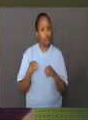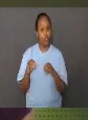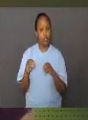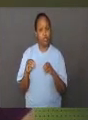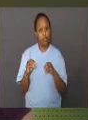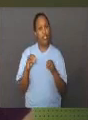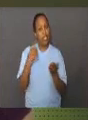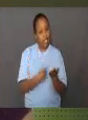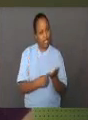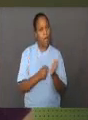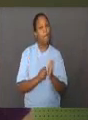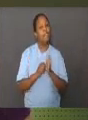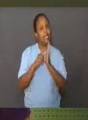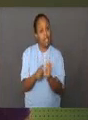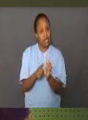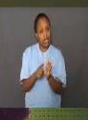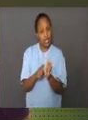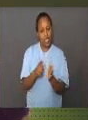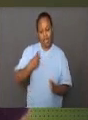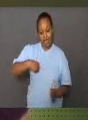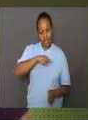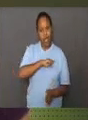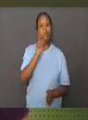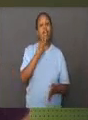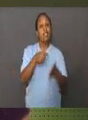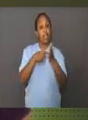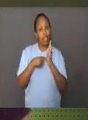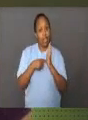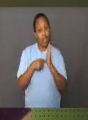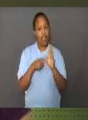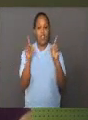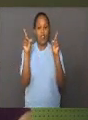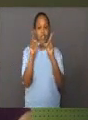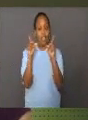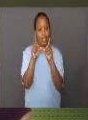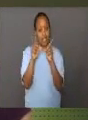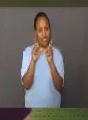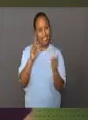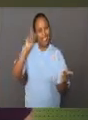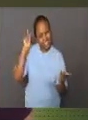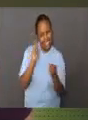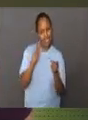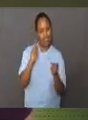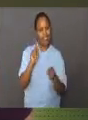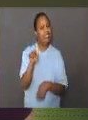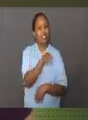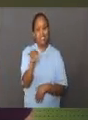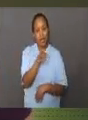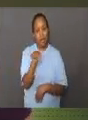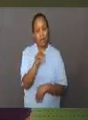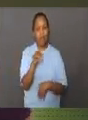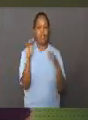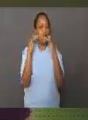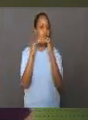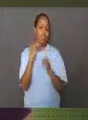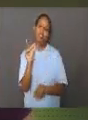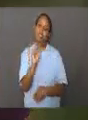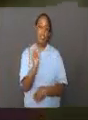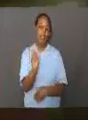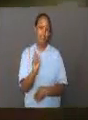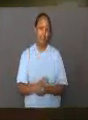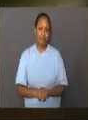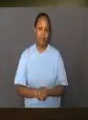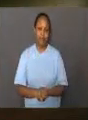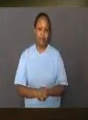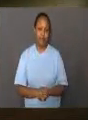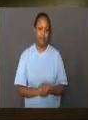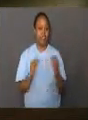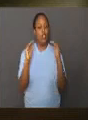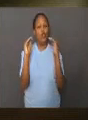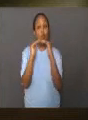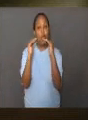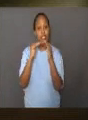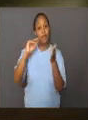this example shows us that fairness is not exactly the same thing as equality equality means